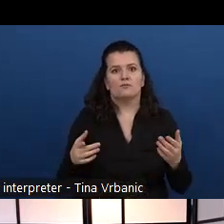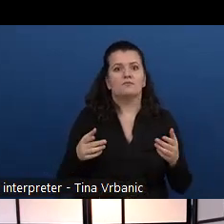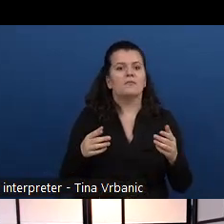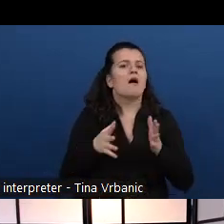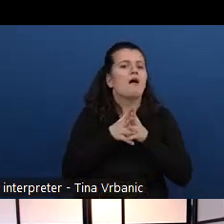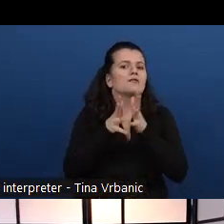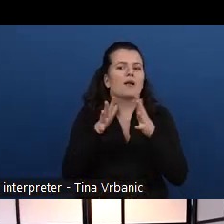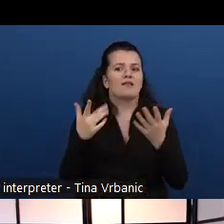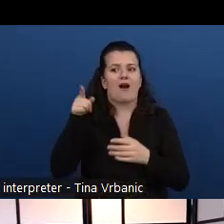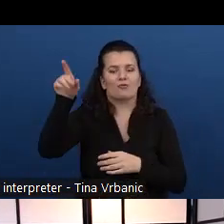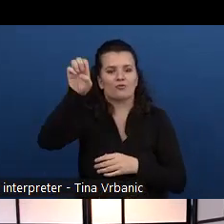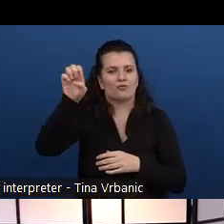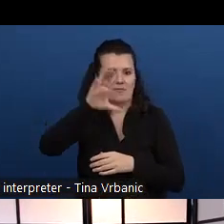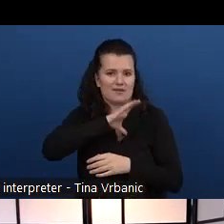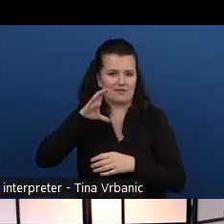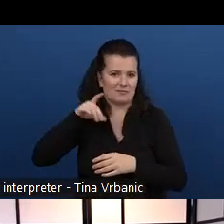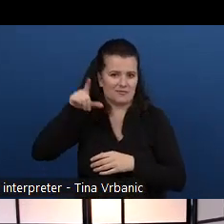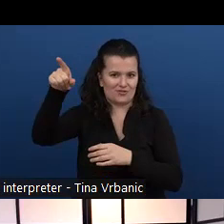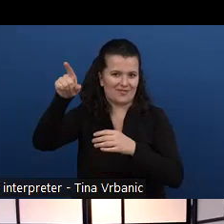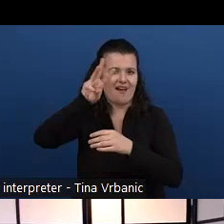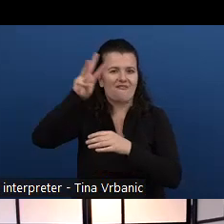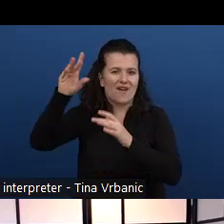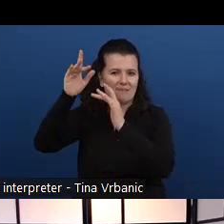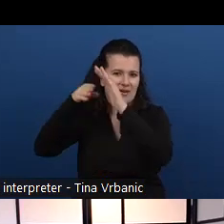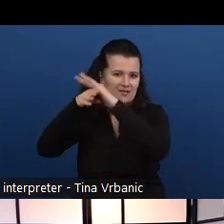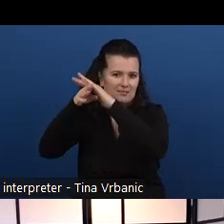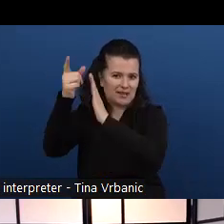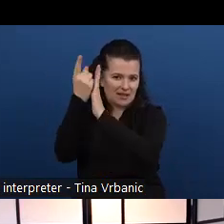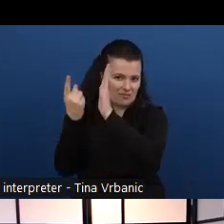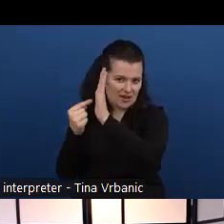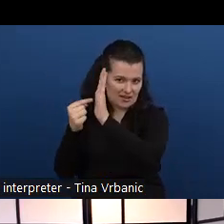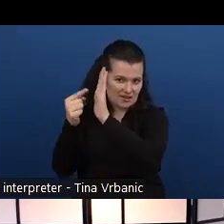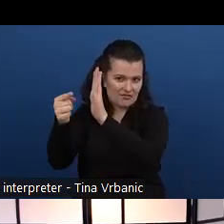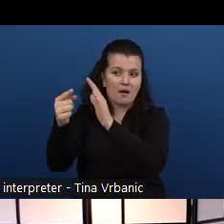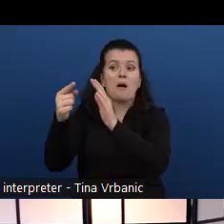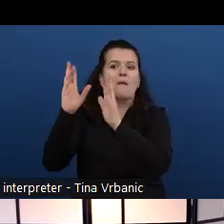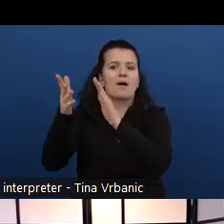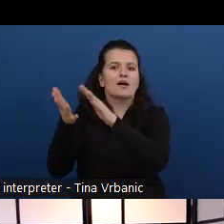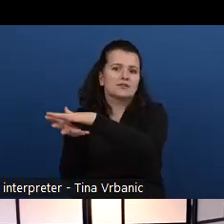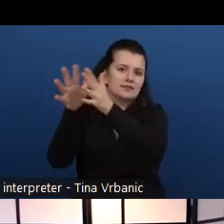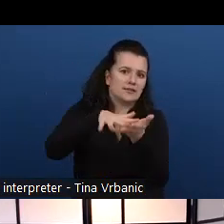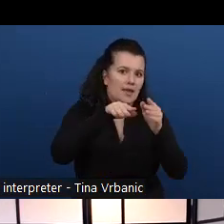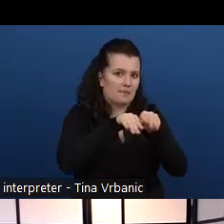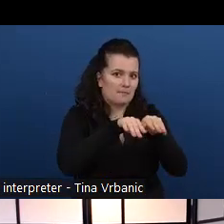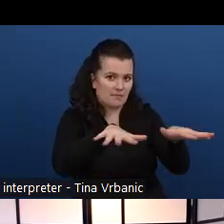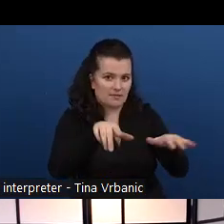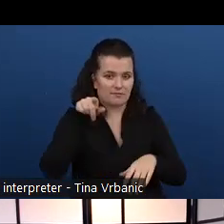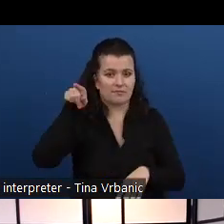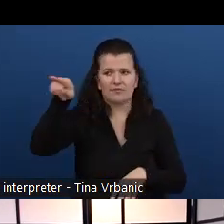The Web Accessibility Directive has been adopted in October 2016.